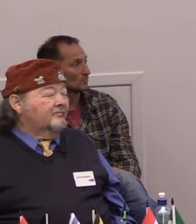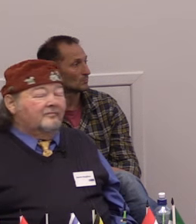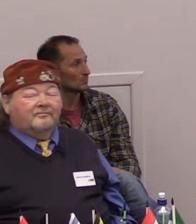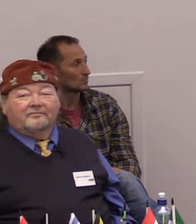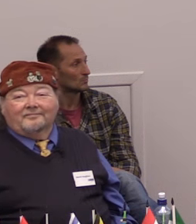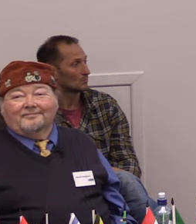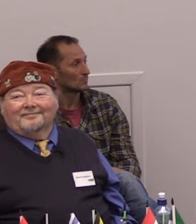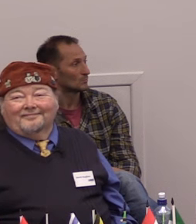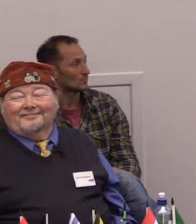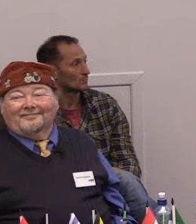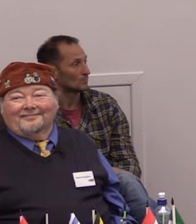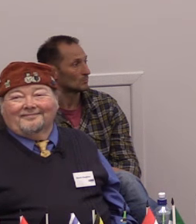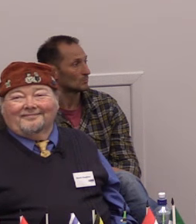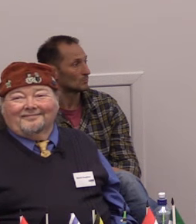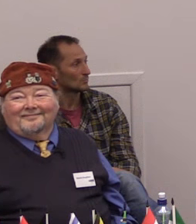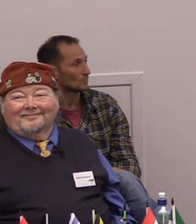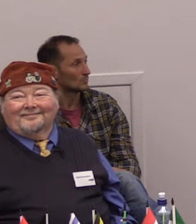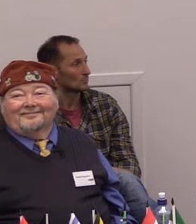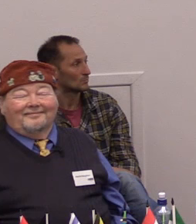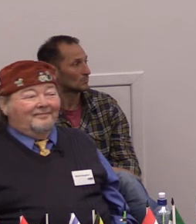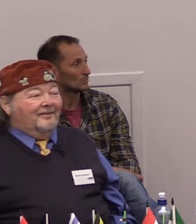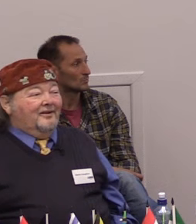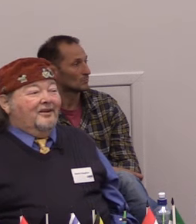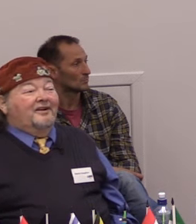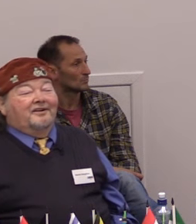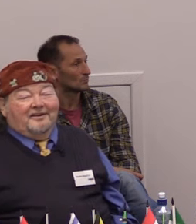lawsuits by people with disabilities to enforce their rights.